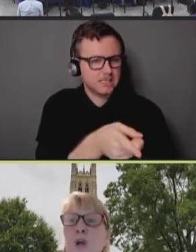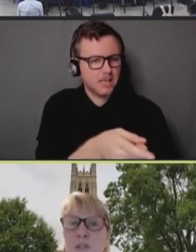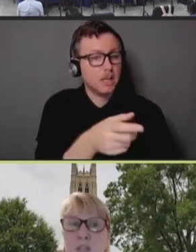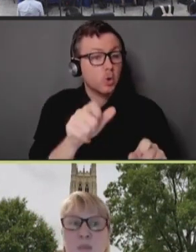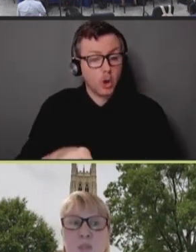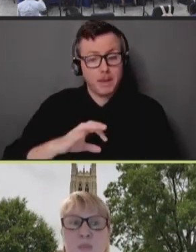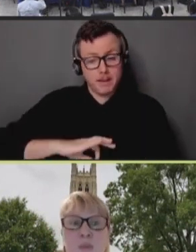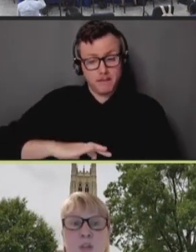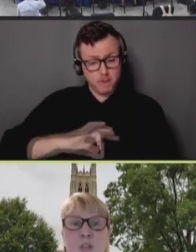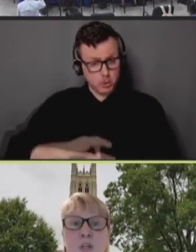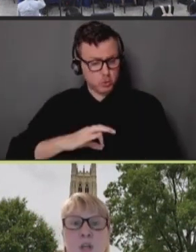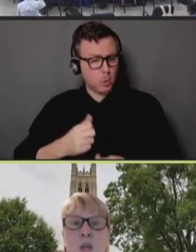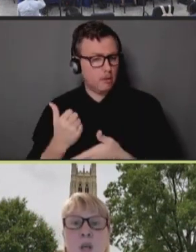for Alzheimer's prevention.